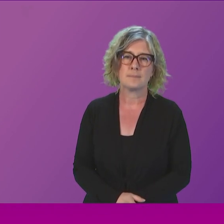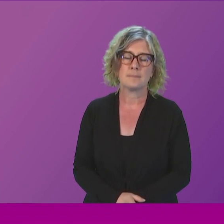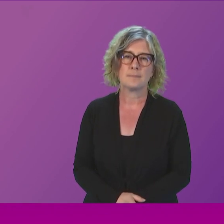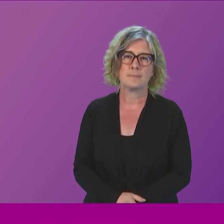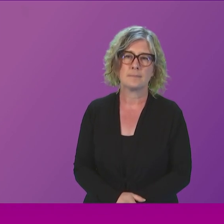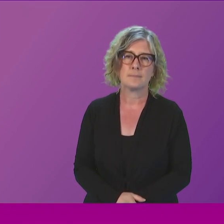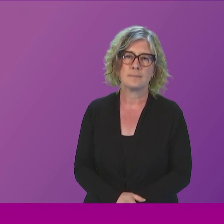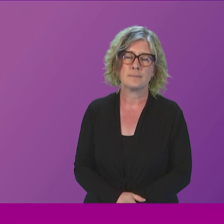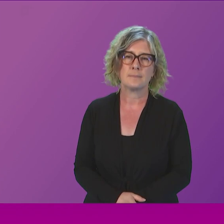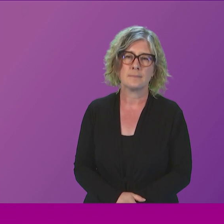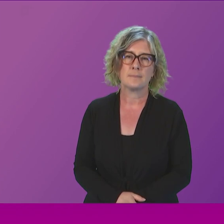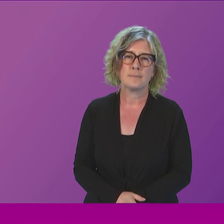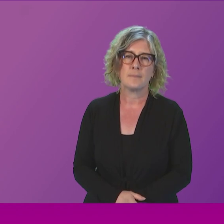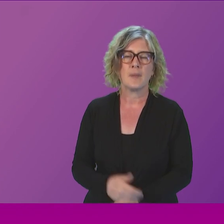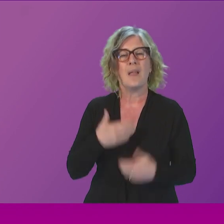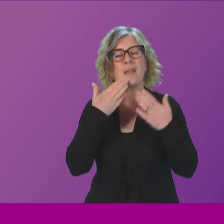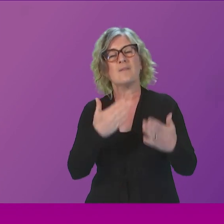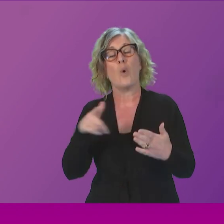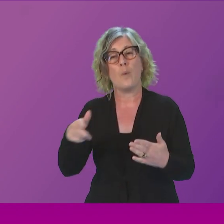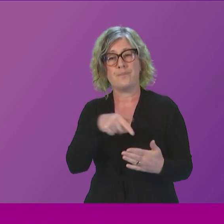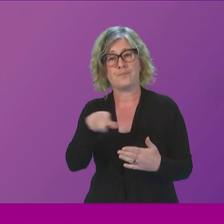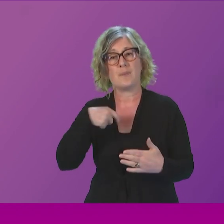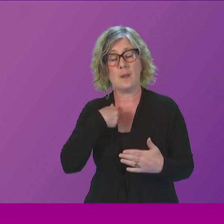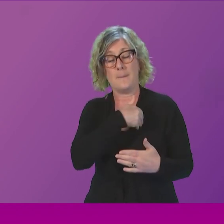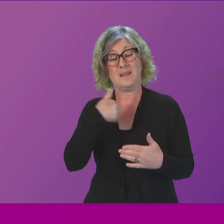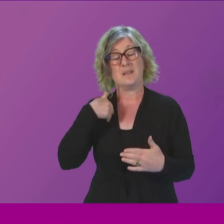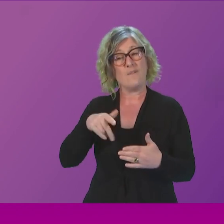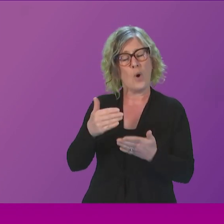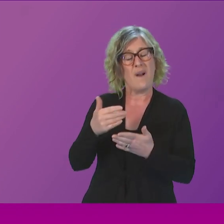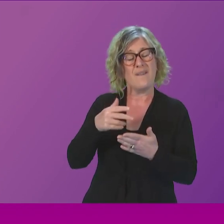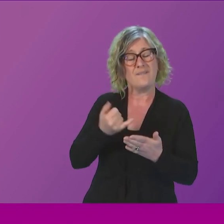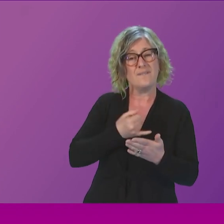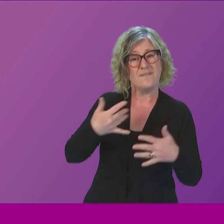In February this year, the Minister for Community Safety confirmed that the car wash sector